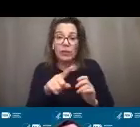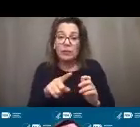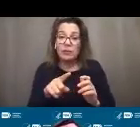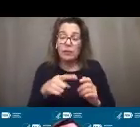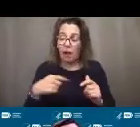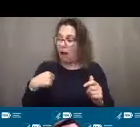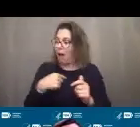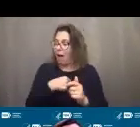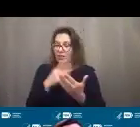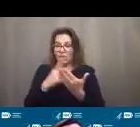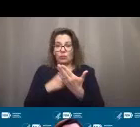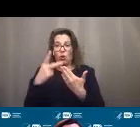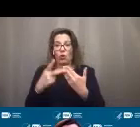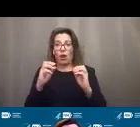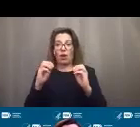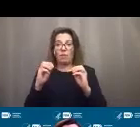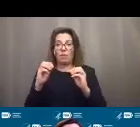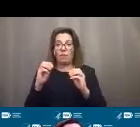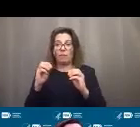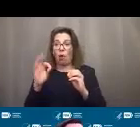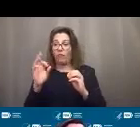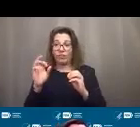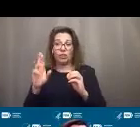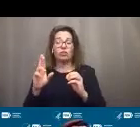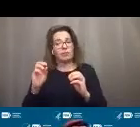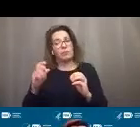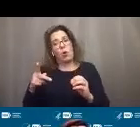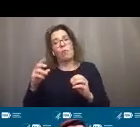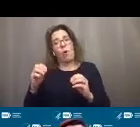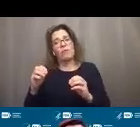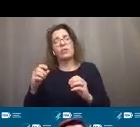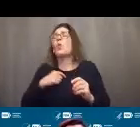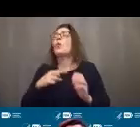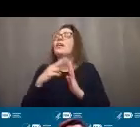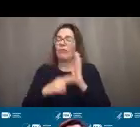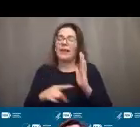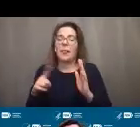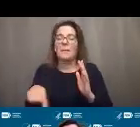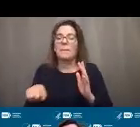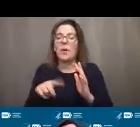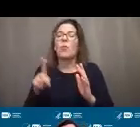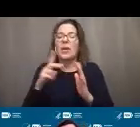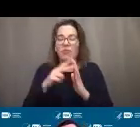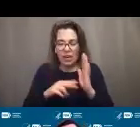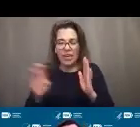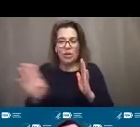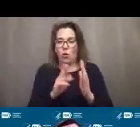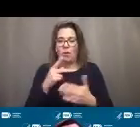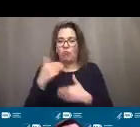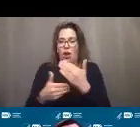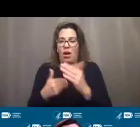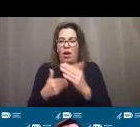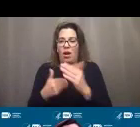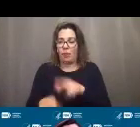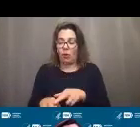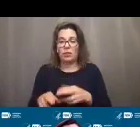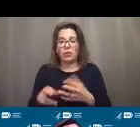There's certainly ways. Nobody is perfect. There's certainly ways in which our own mentors could have improved, so think about that